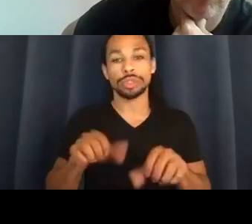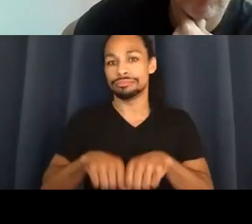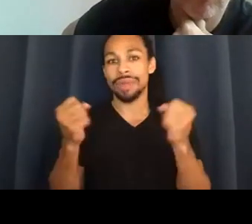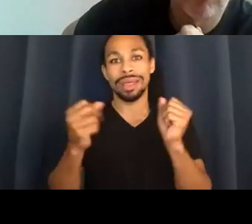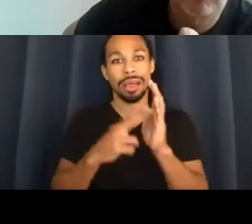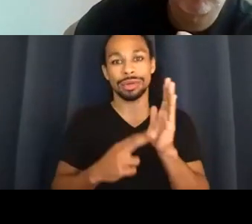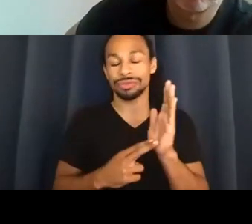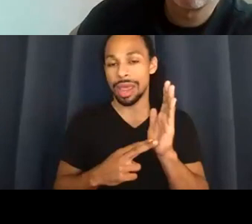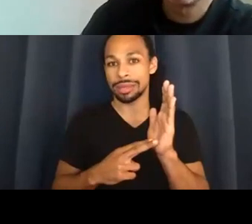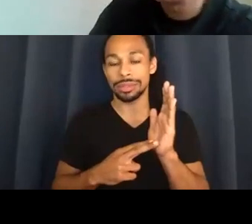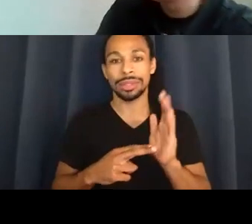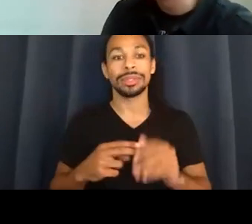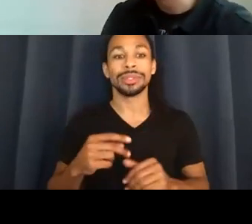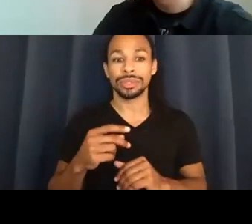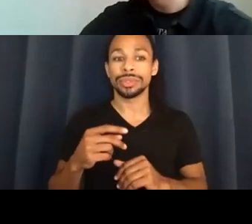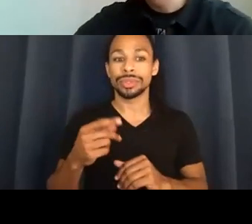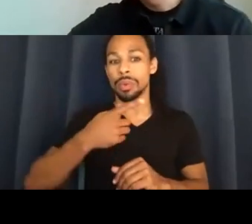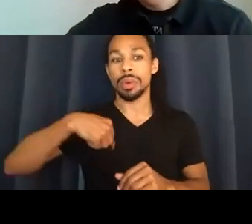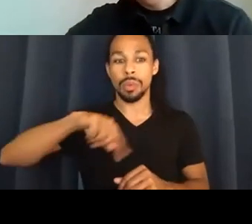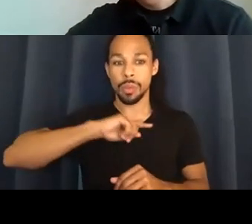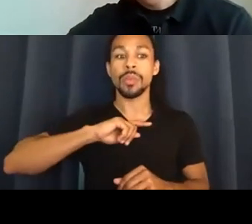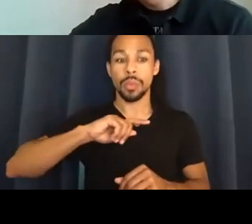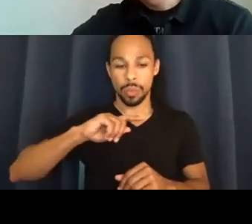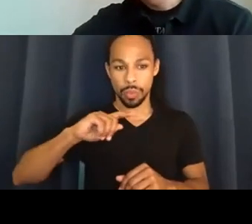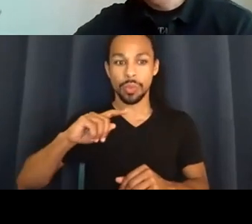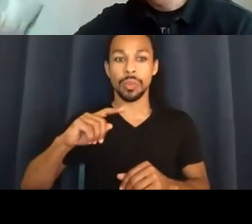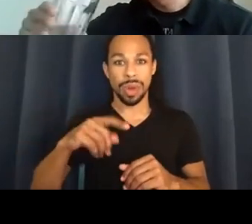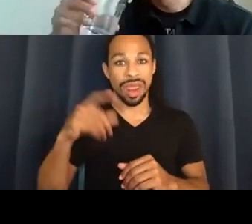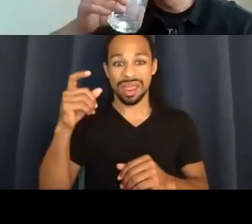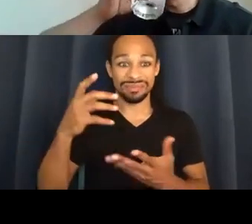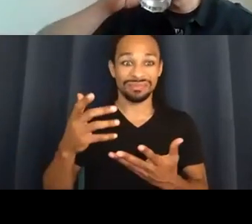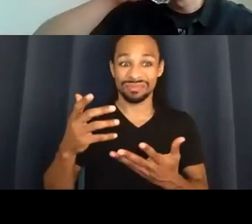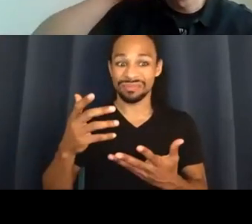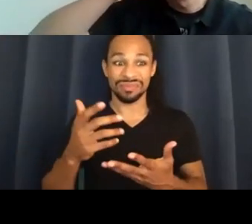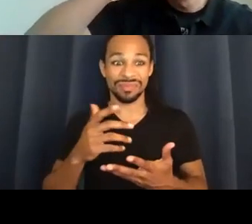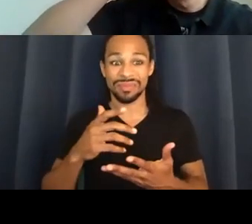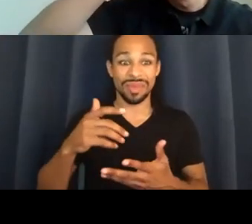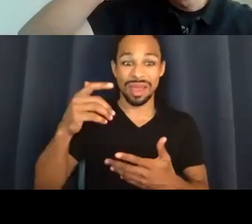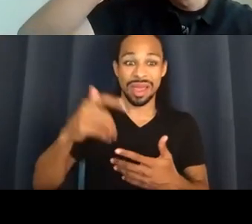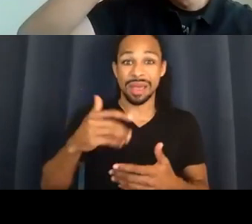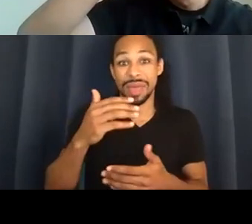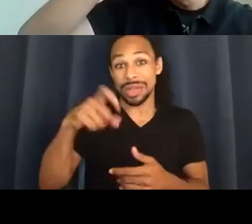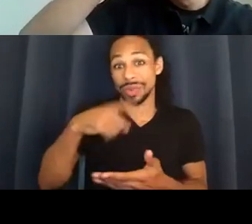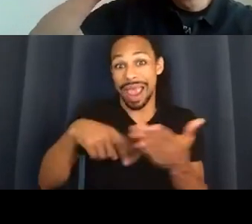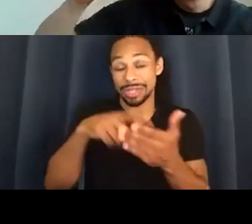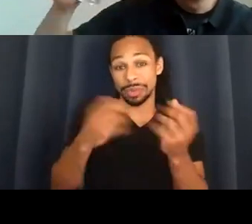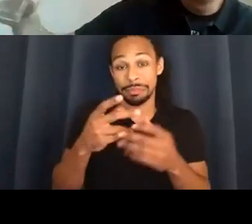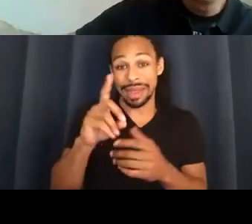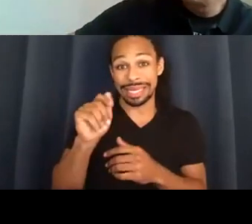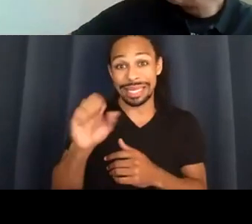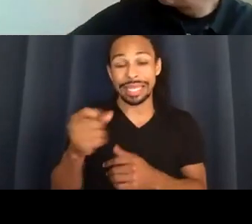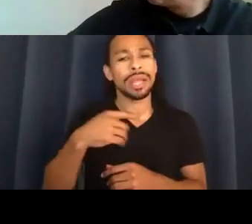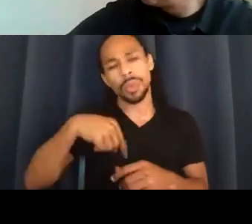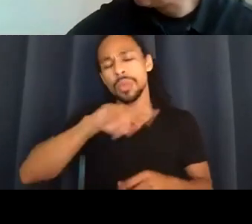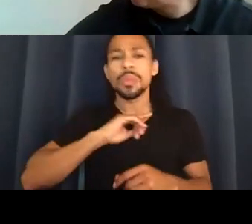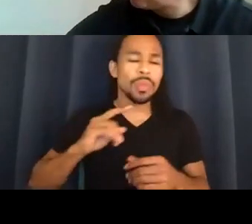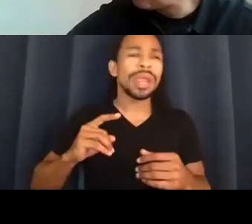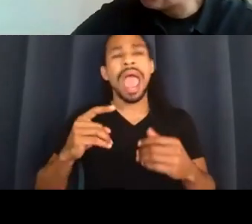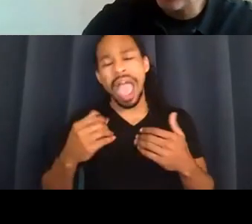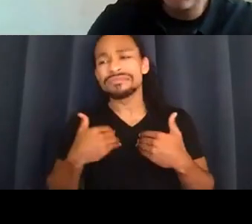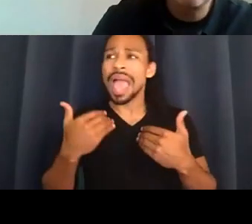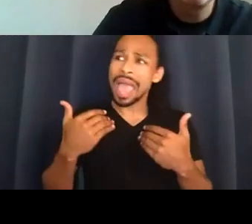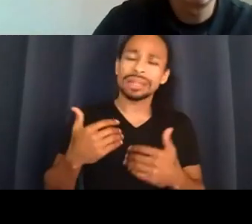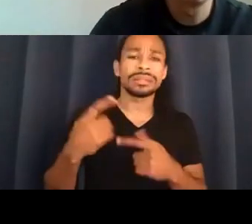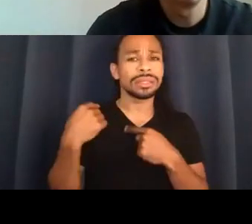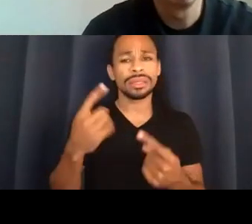18:10:02 to events being 24, 48, maybe a week long, maybe a week long, but not this never-ending